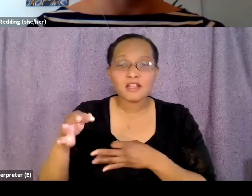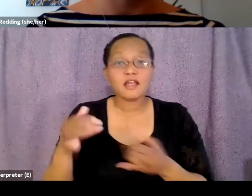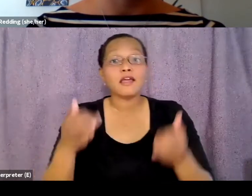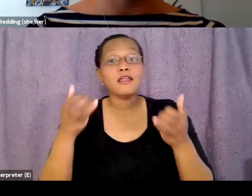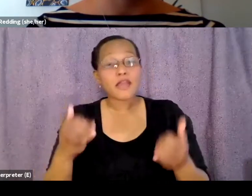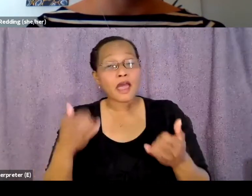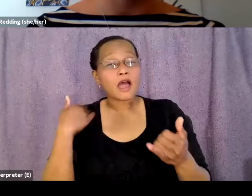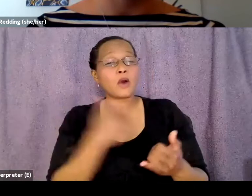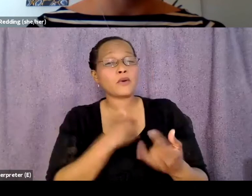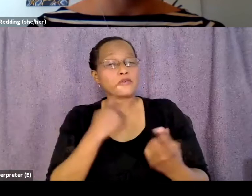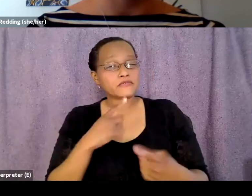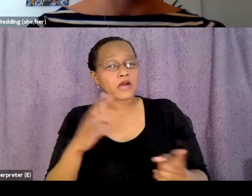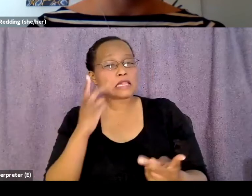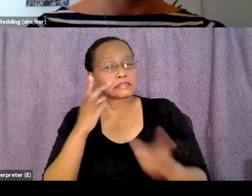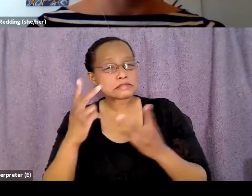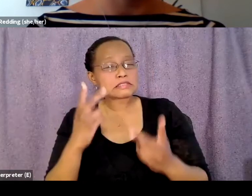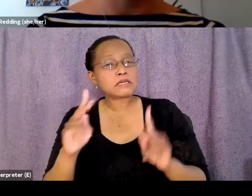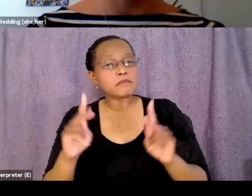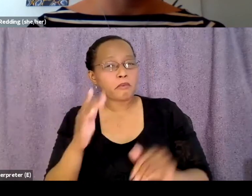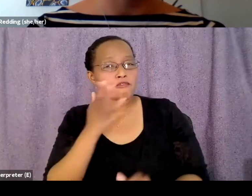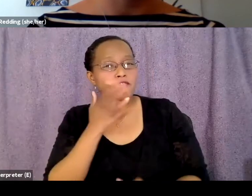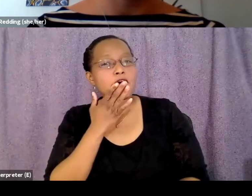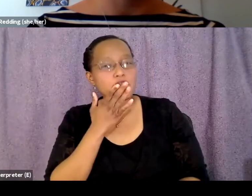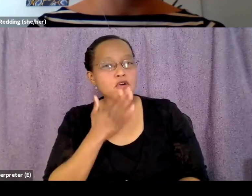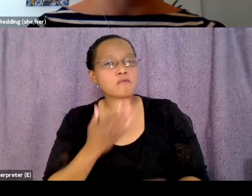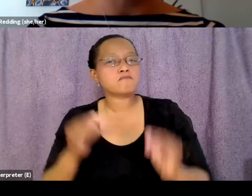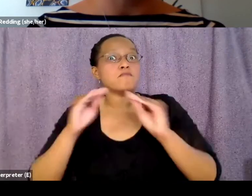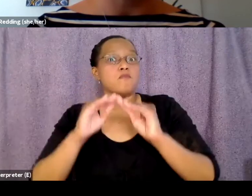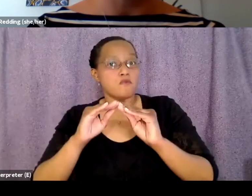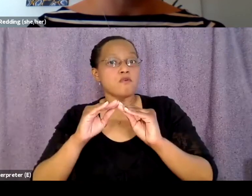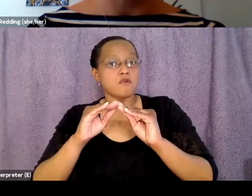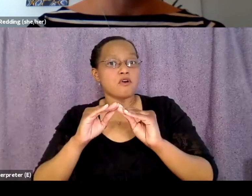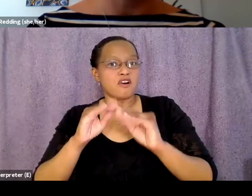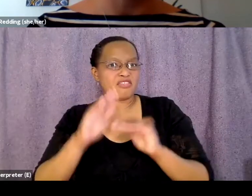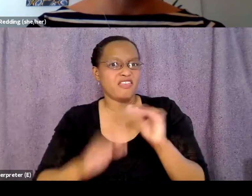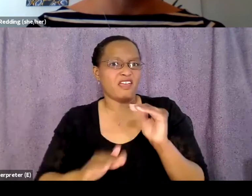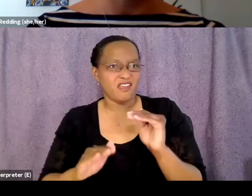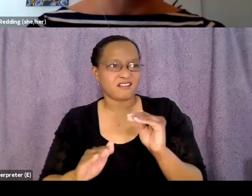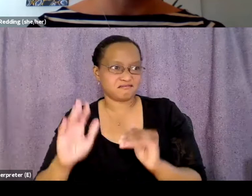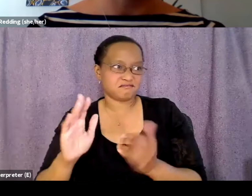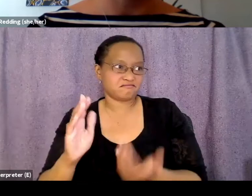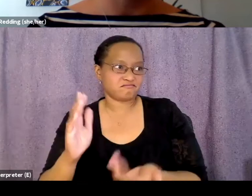Keah Brown: People of color are seen more much more now than we were i'd say five or